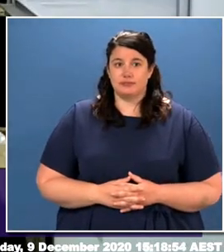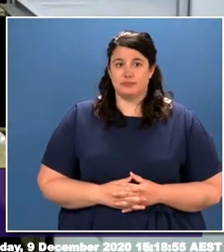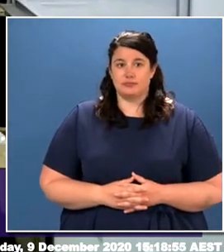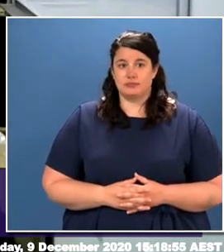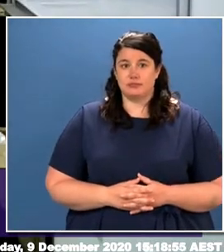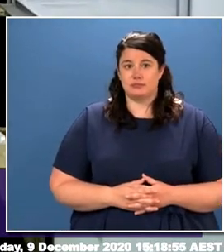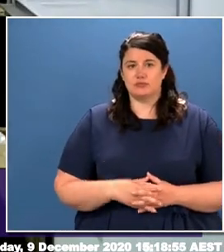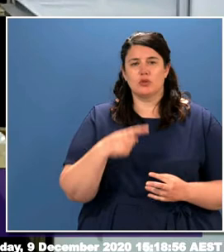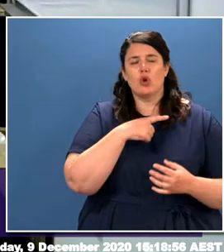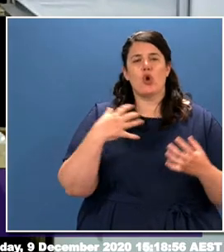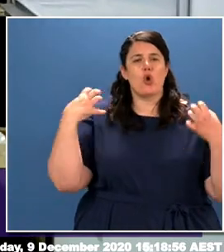what exhibit number that is.